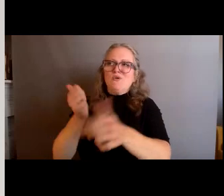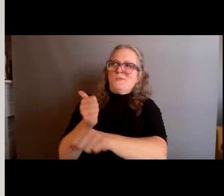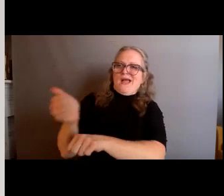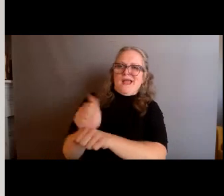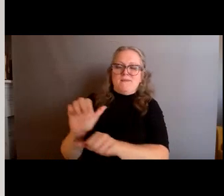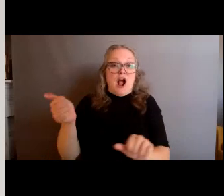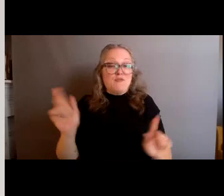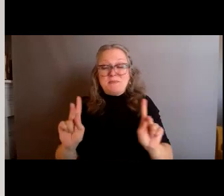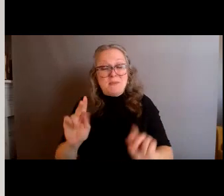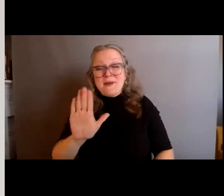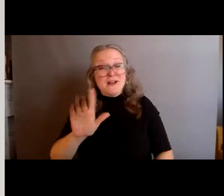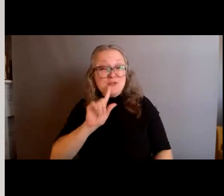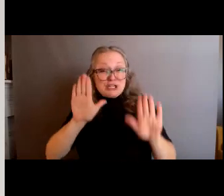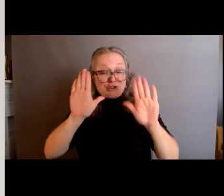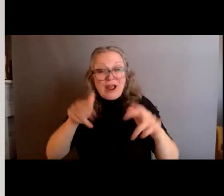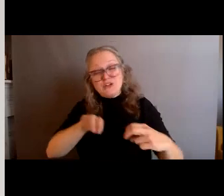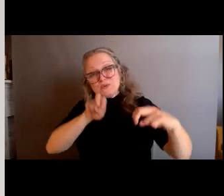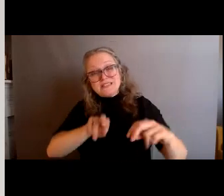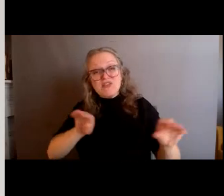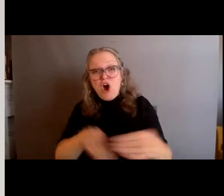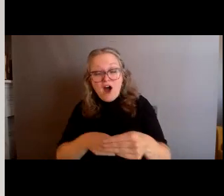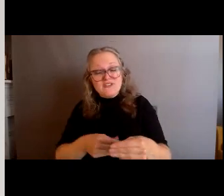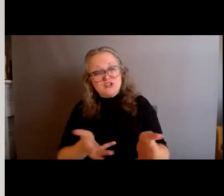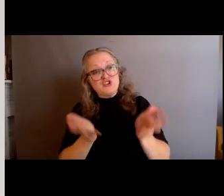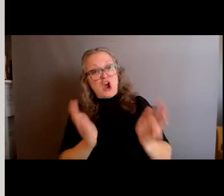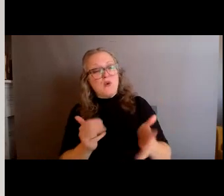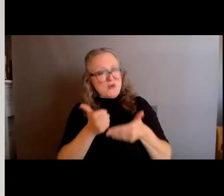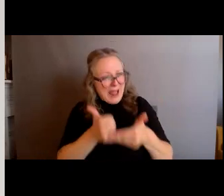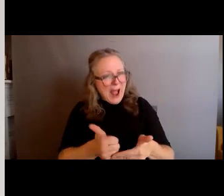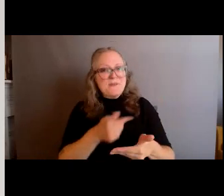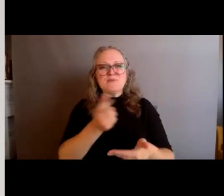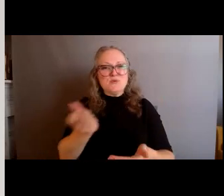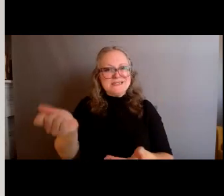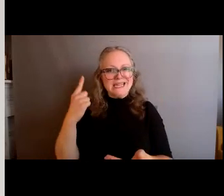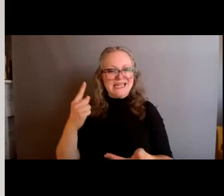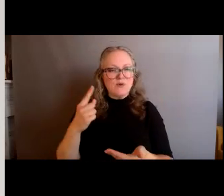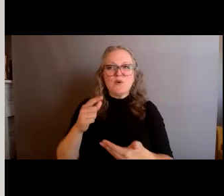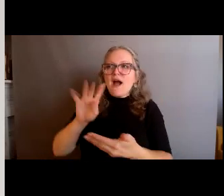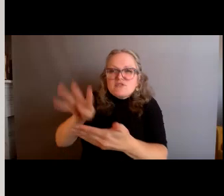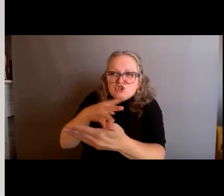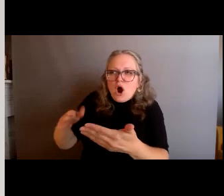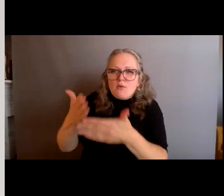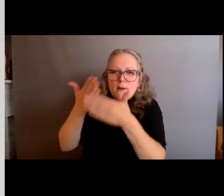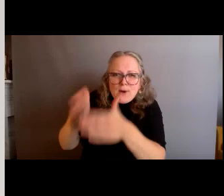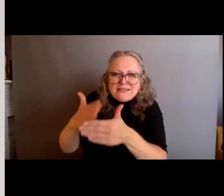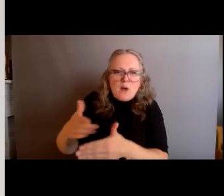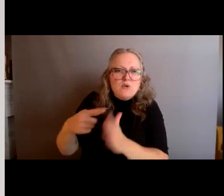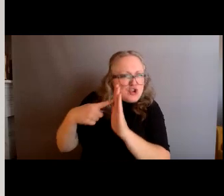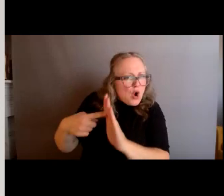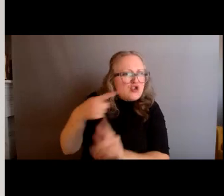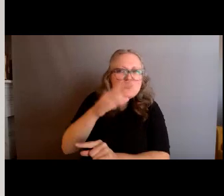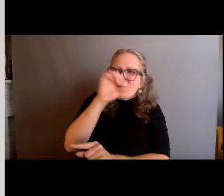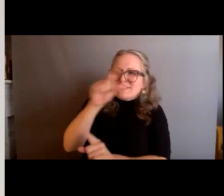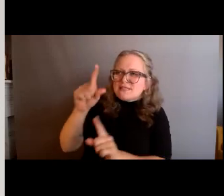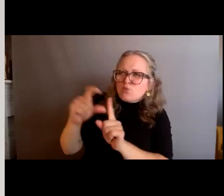office is just talking to people. We can help them to see that, you know, we break down the charts. We we show them how they missed the words of the graph.